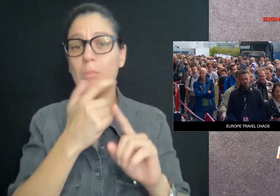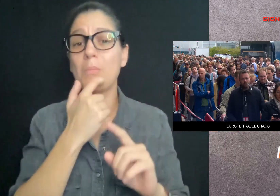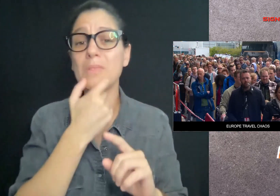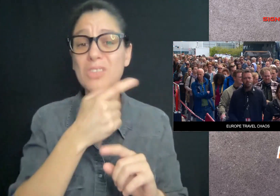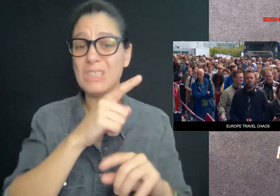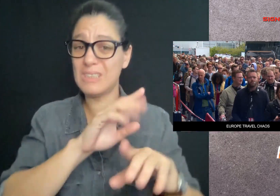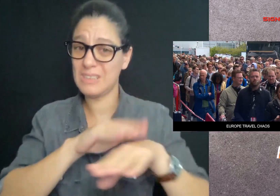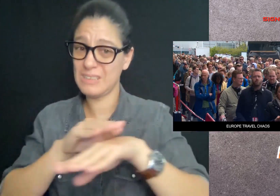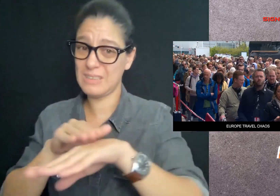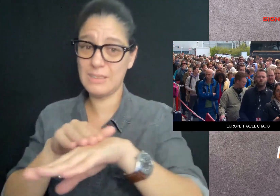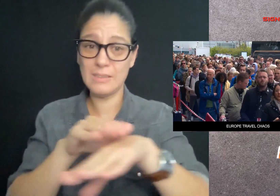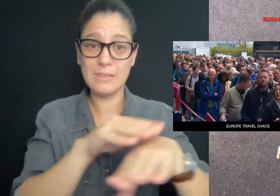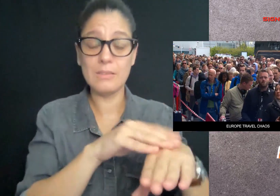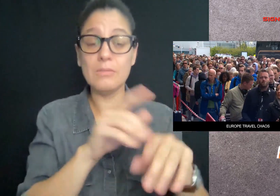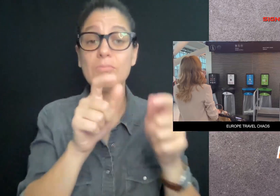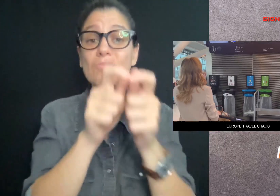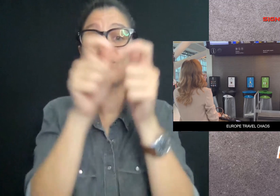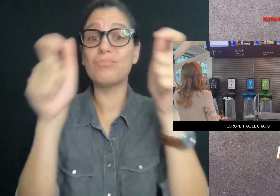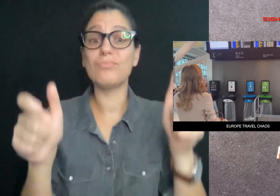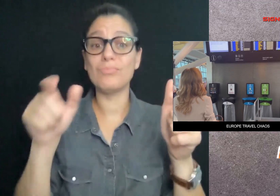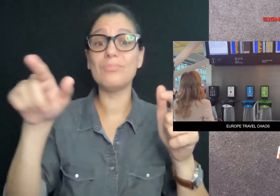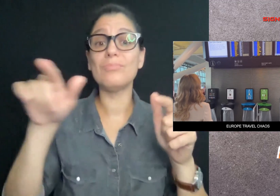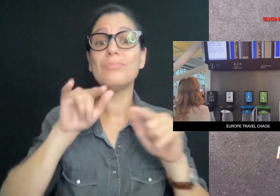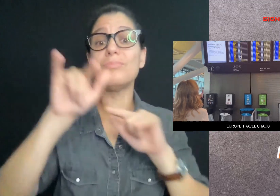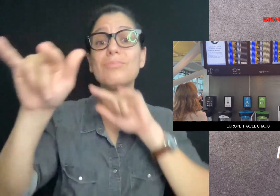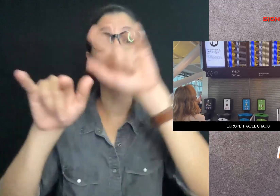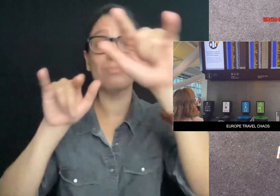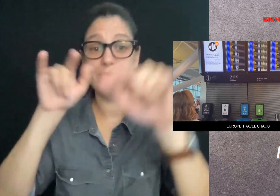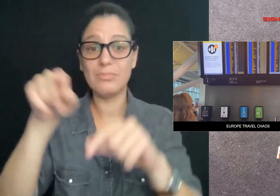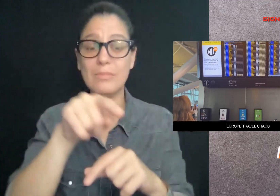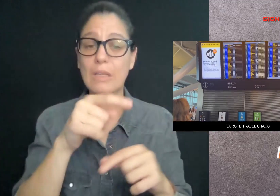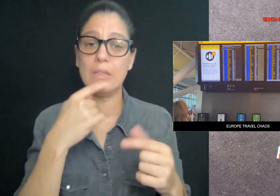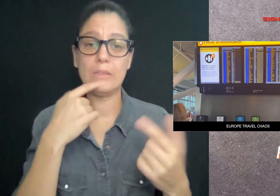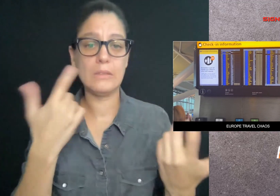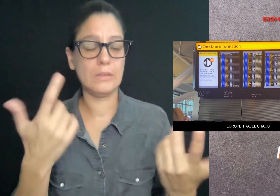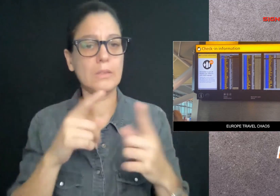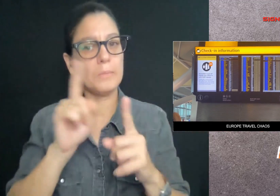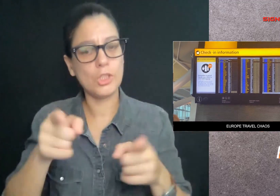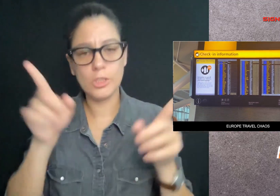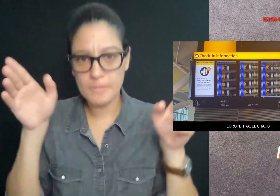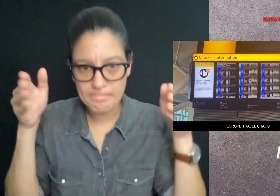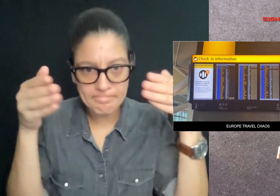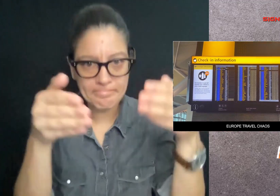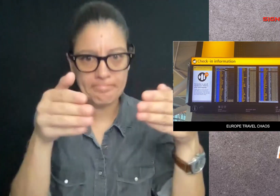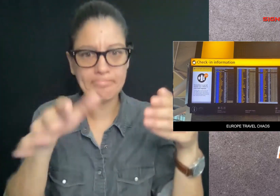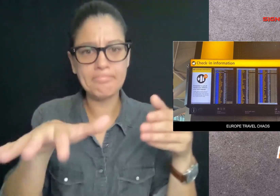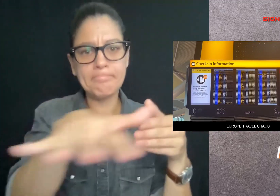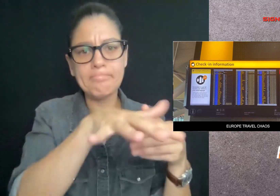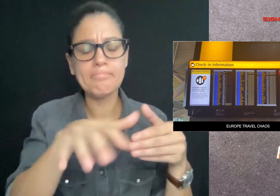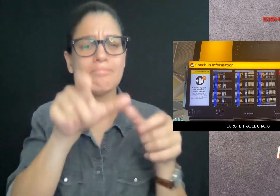travel in Europe is so chaotic UK regulators are warning airlines to prioritize customers